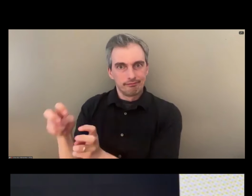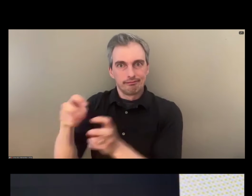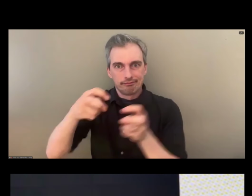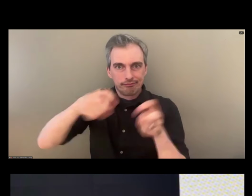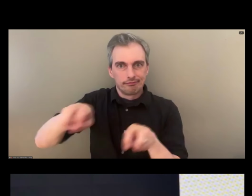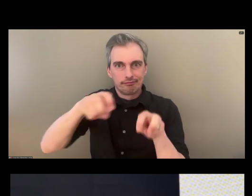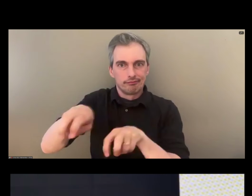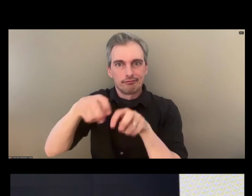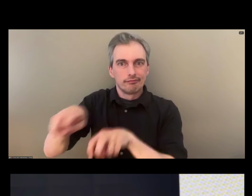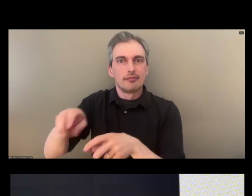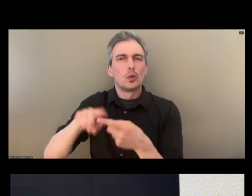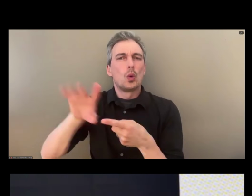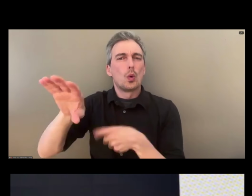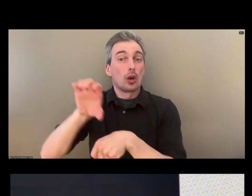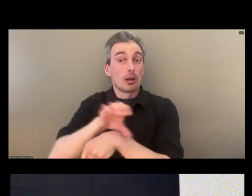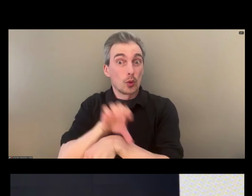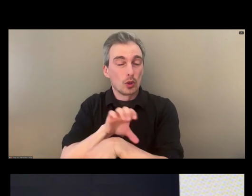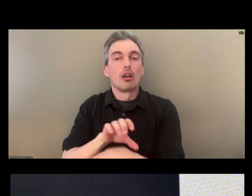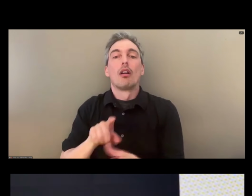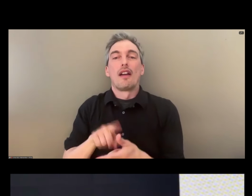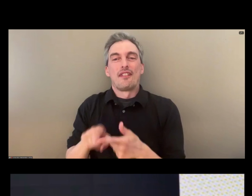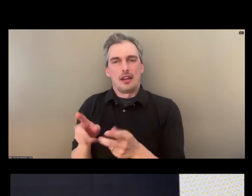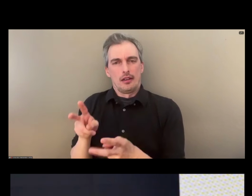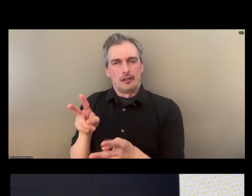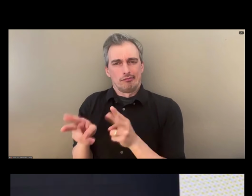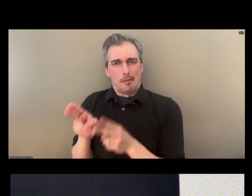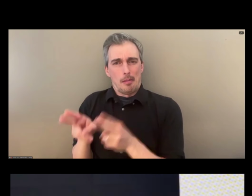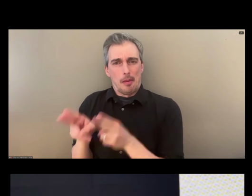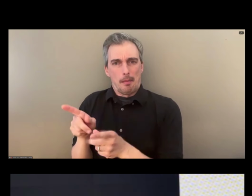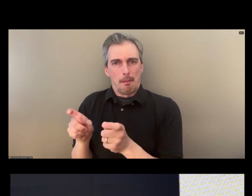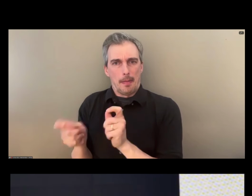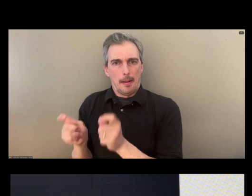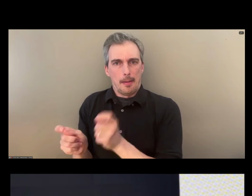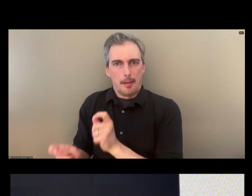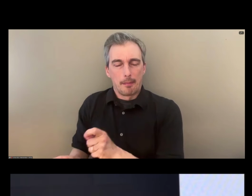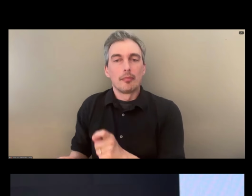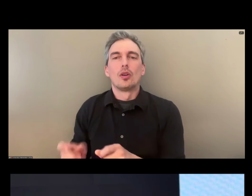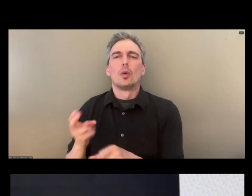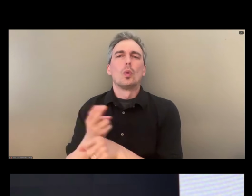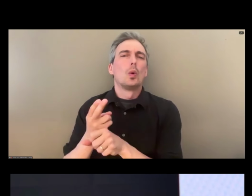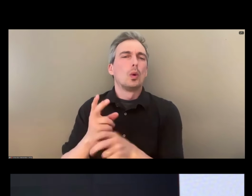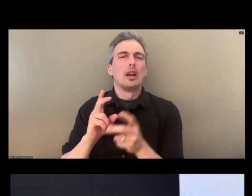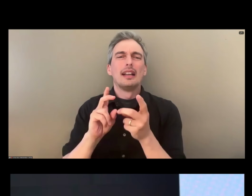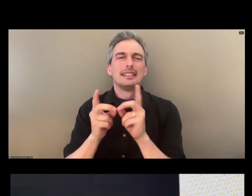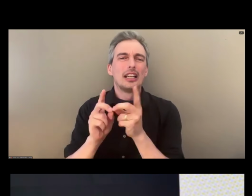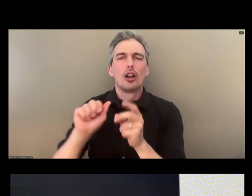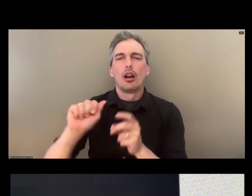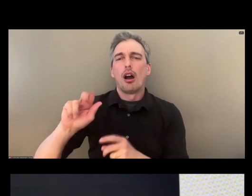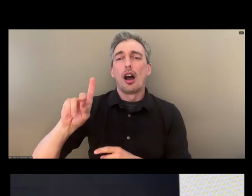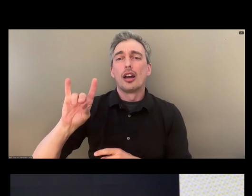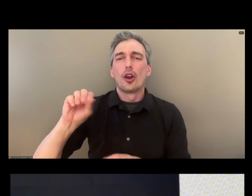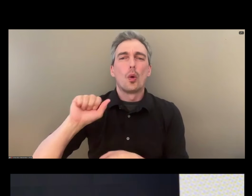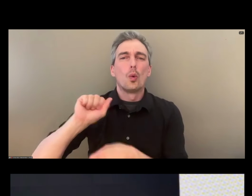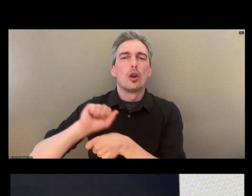People use software called digital audio workstations. I call it "DAW", to perform audio engineering tasks.